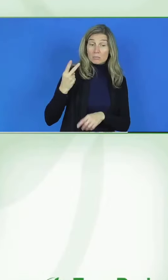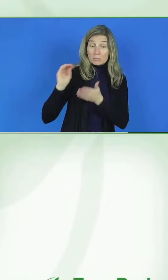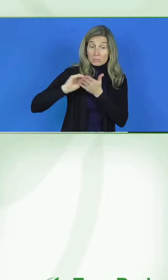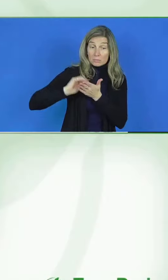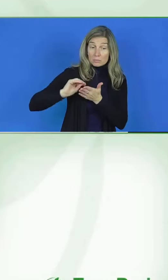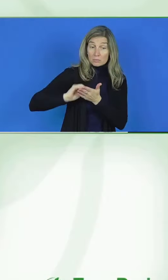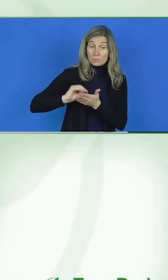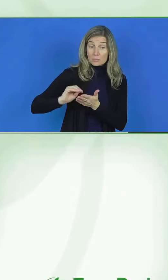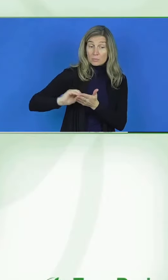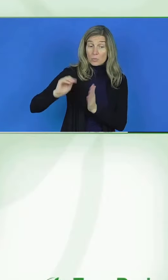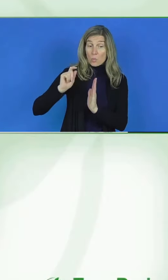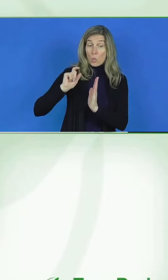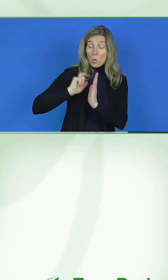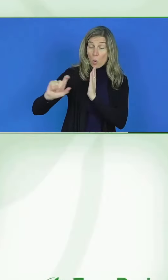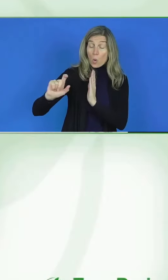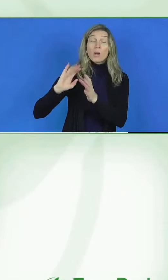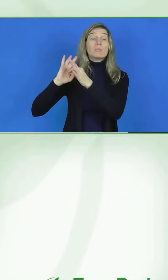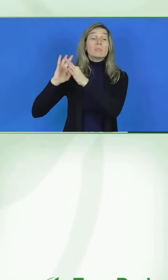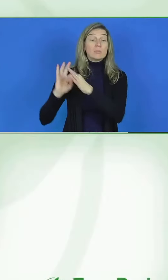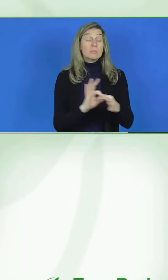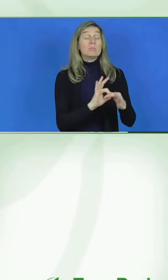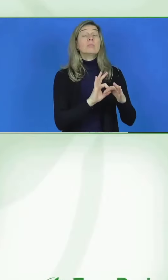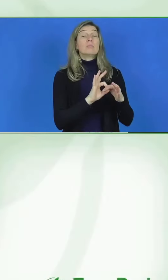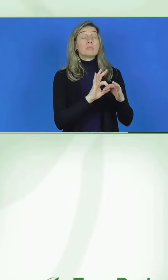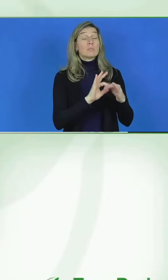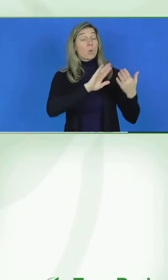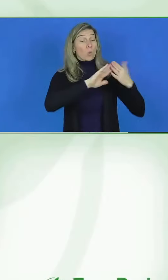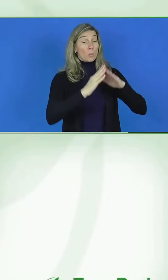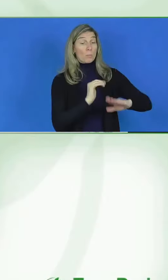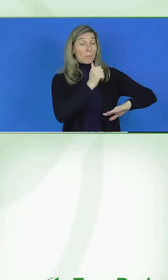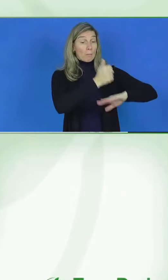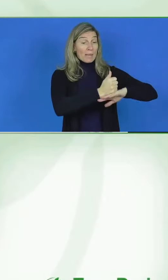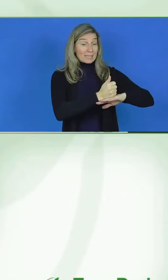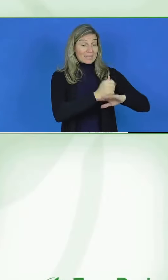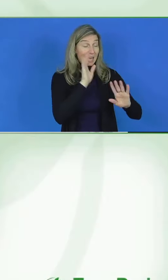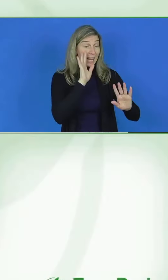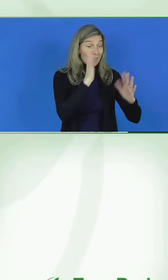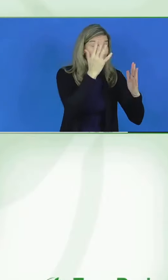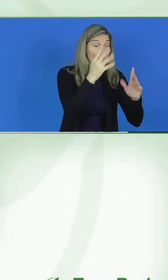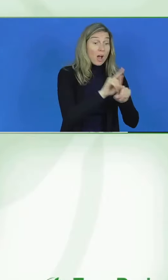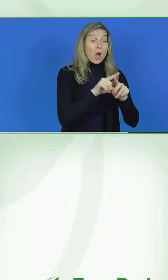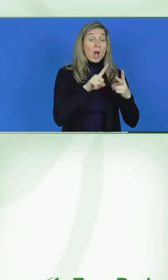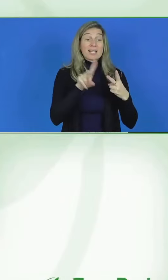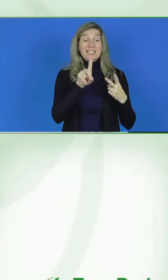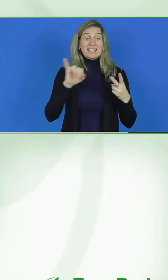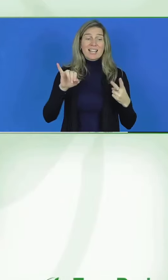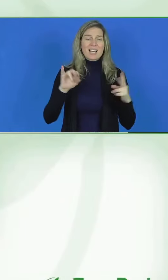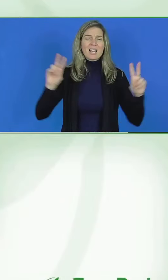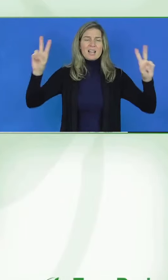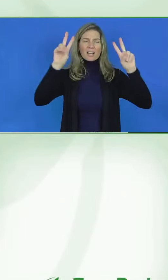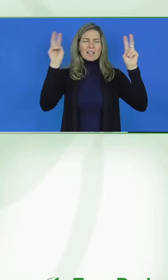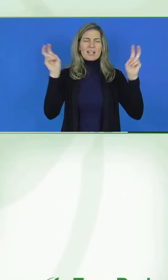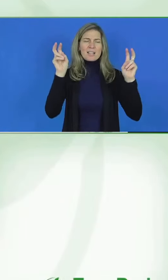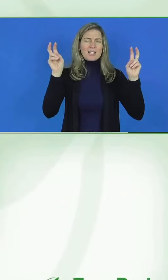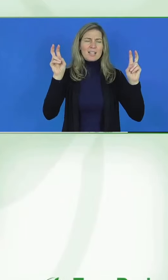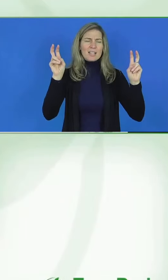deinstitutionalisation in the United States. The article is called a wicked problem, can governments be fair to